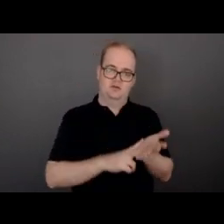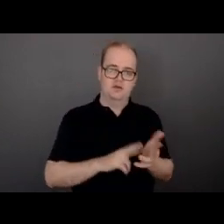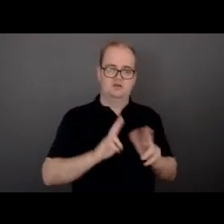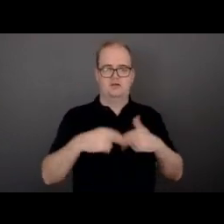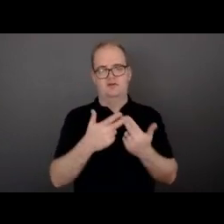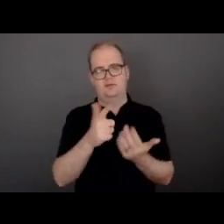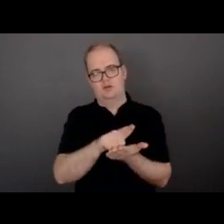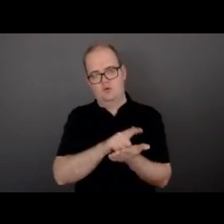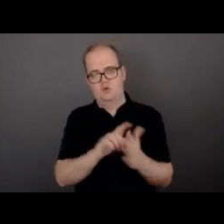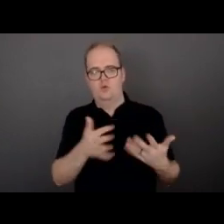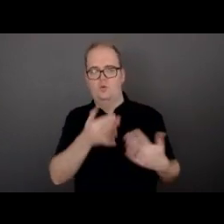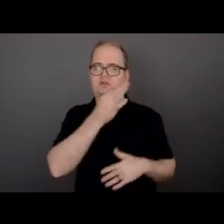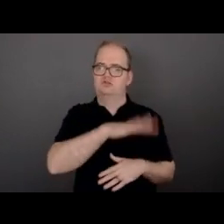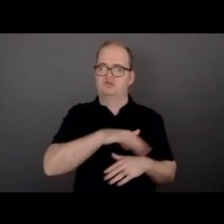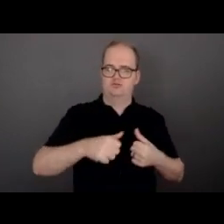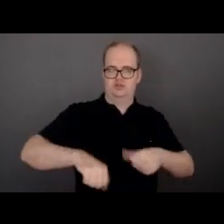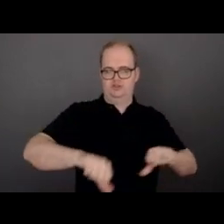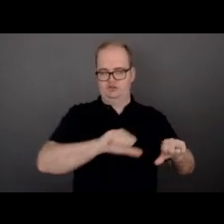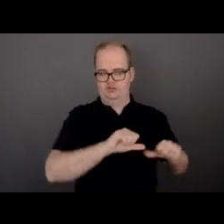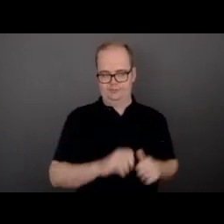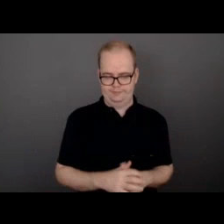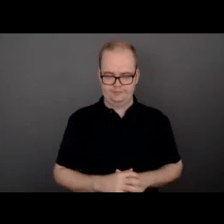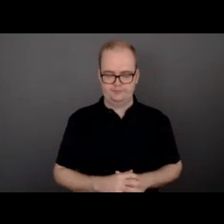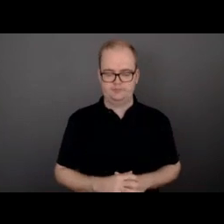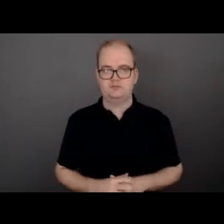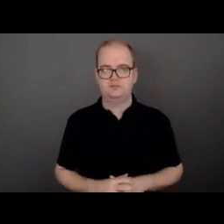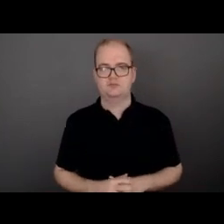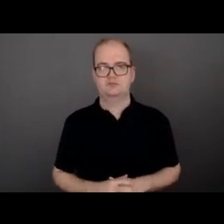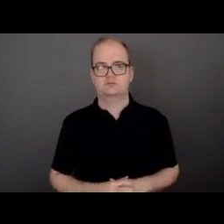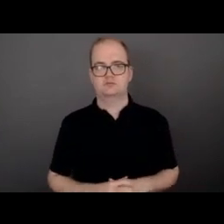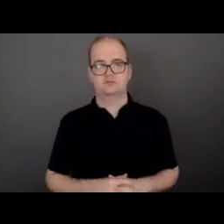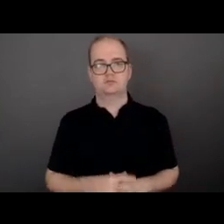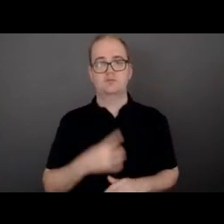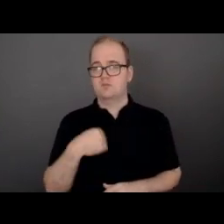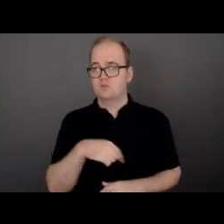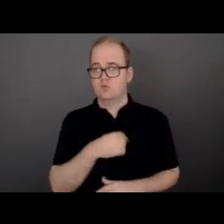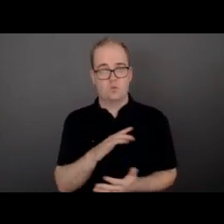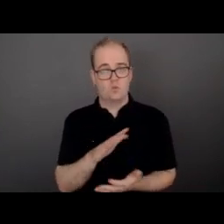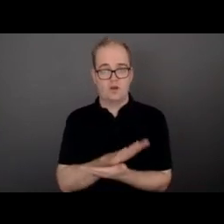We are very happy for agencies to use this.